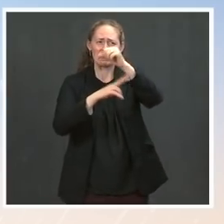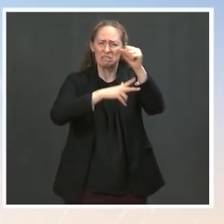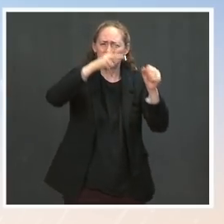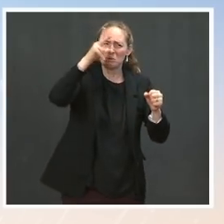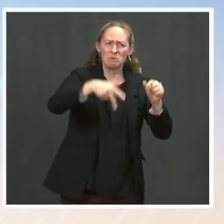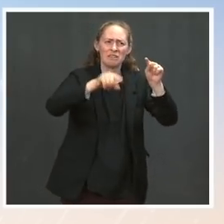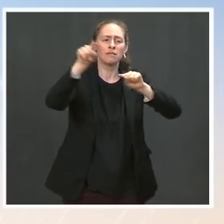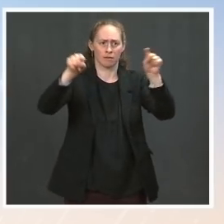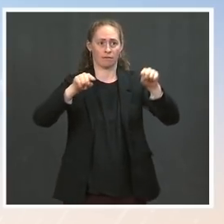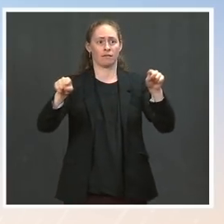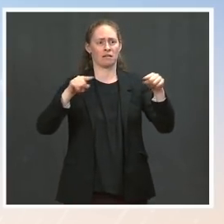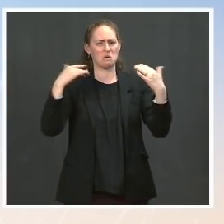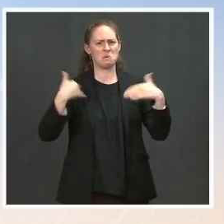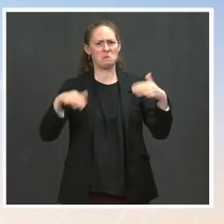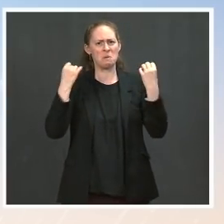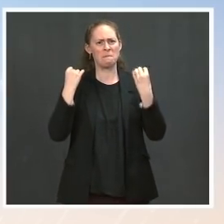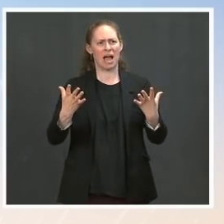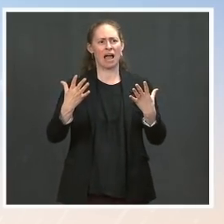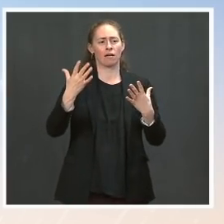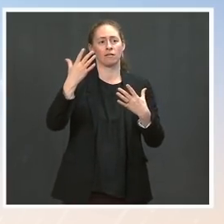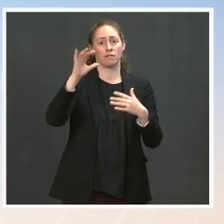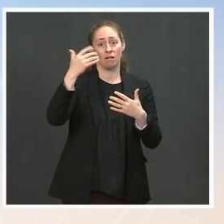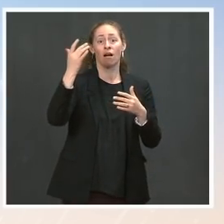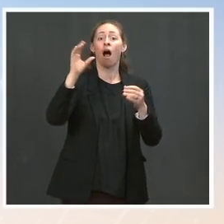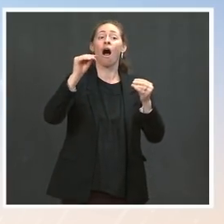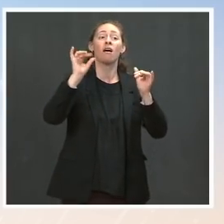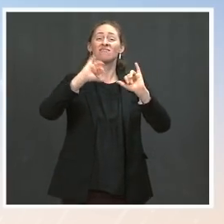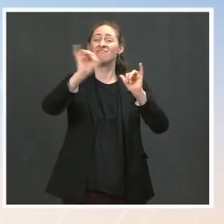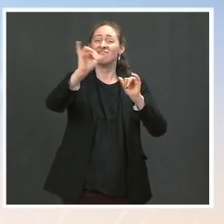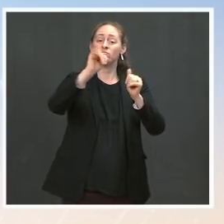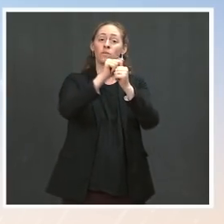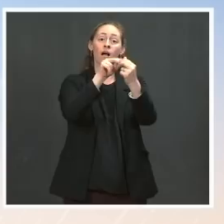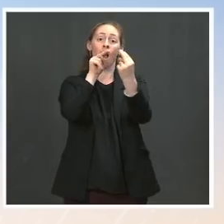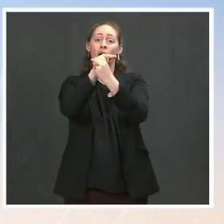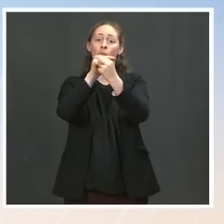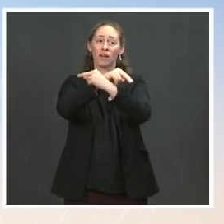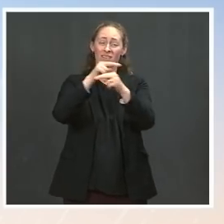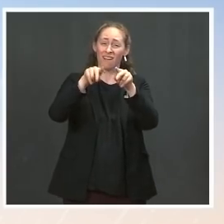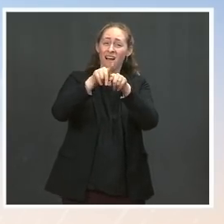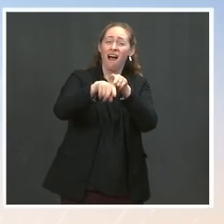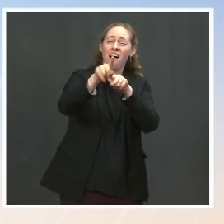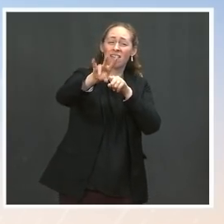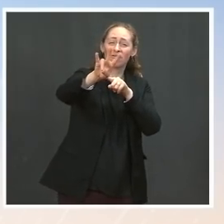That's clearly an area that could benefit from funding, including the $115 billion repairing --